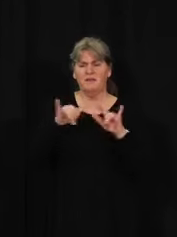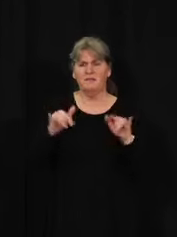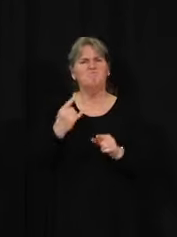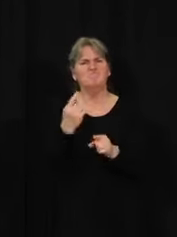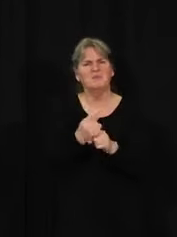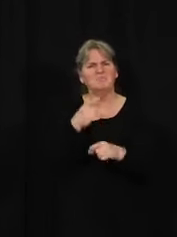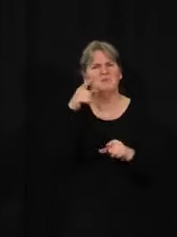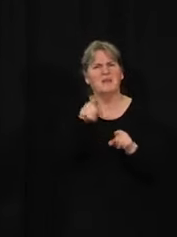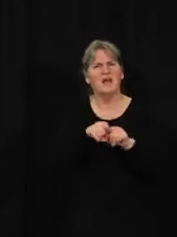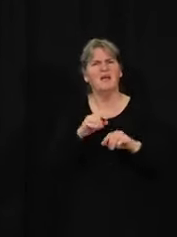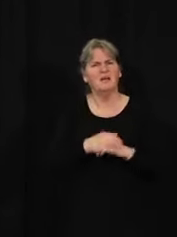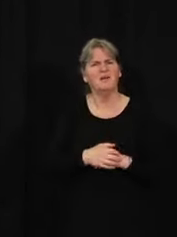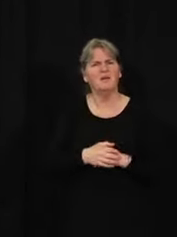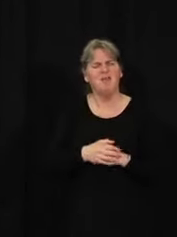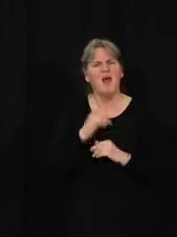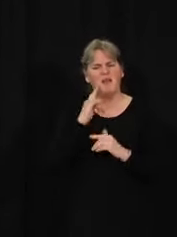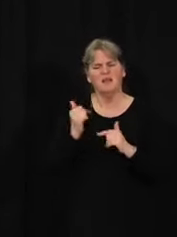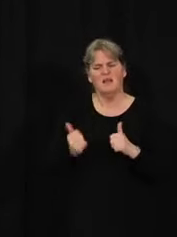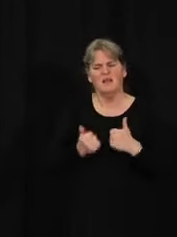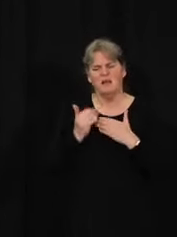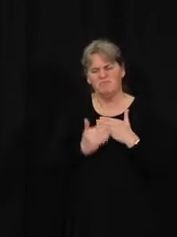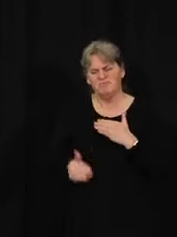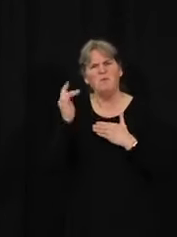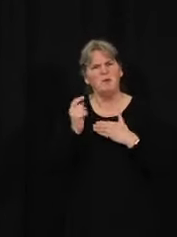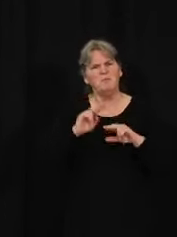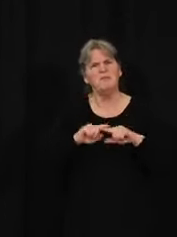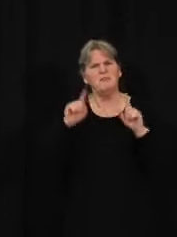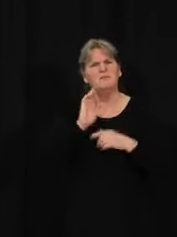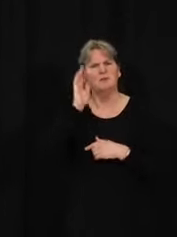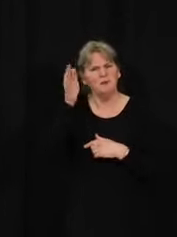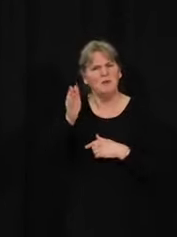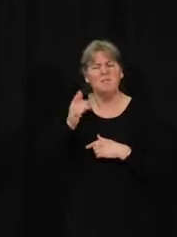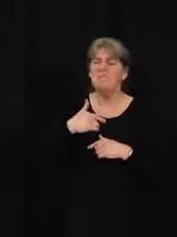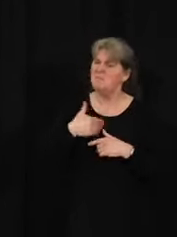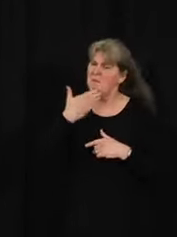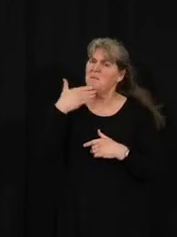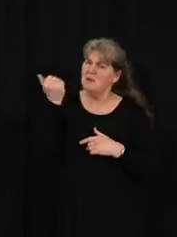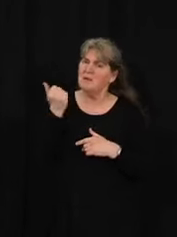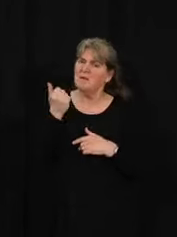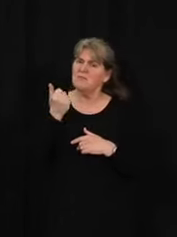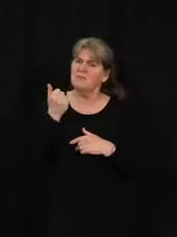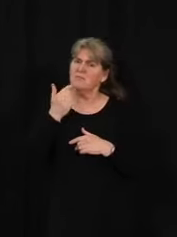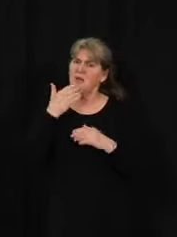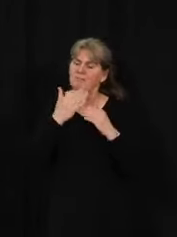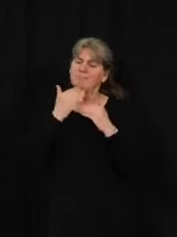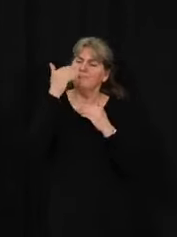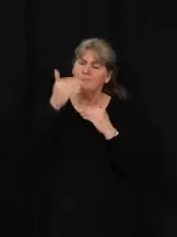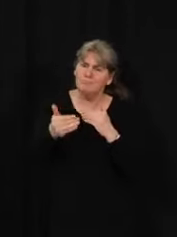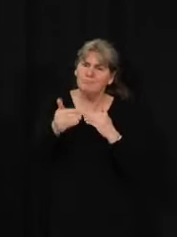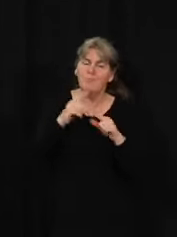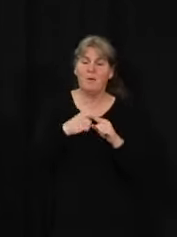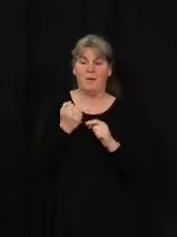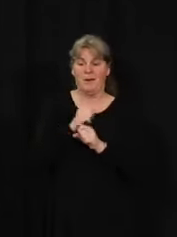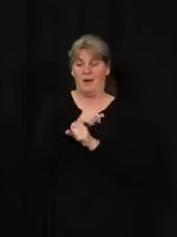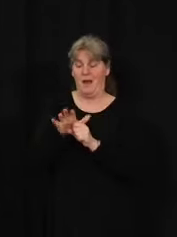are right. Life may continue to be different and let's hope in some ways, life will be better than before. One thing this virus has